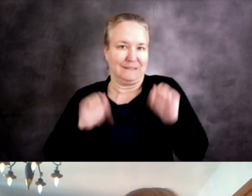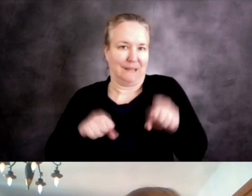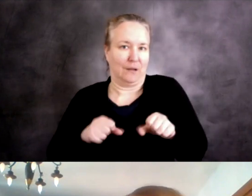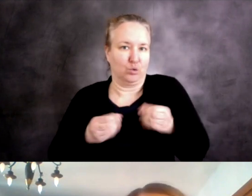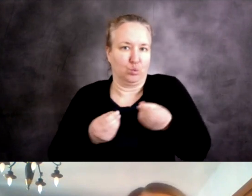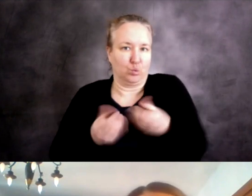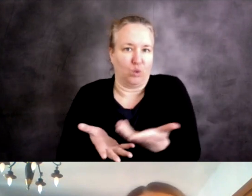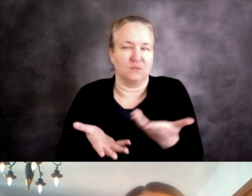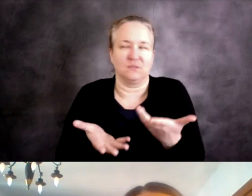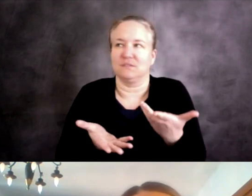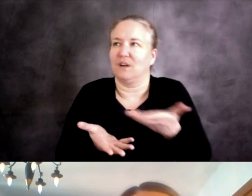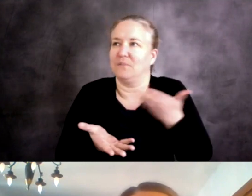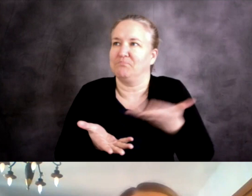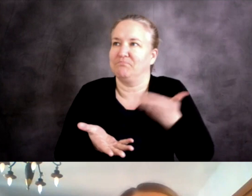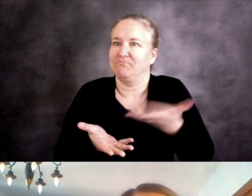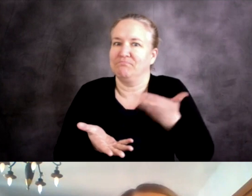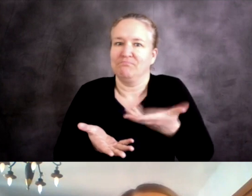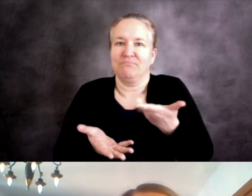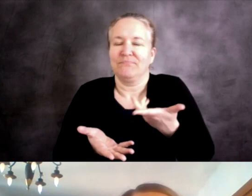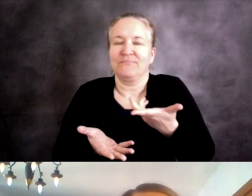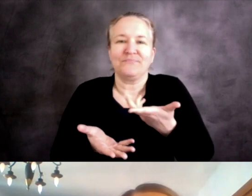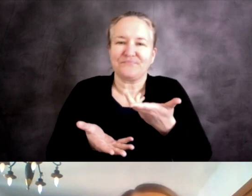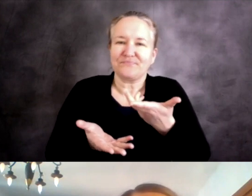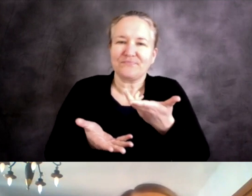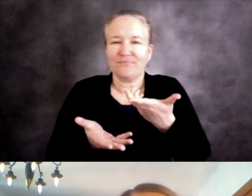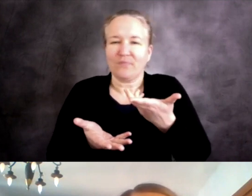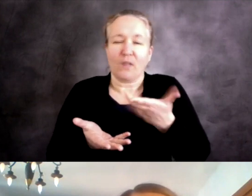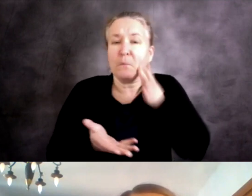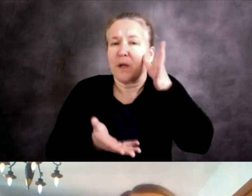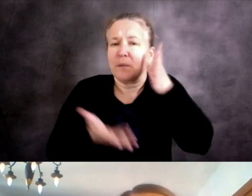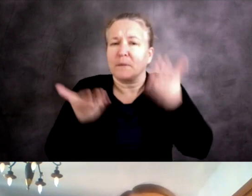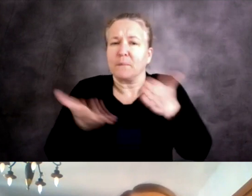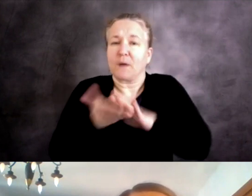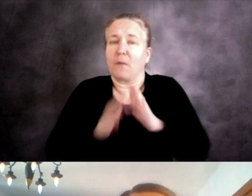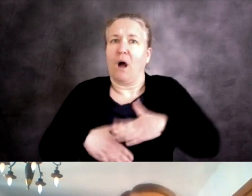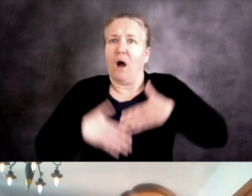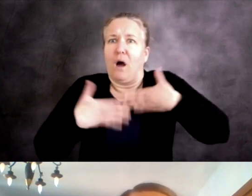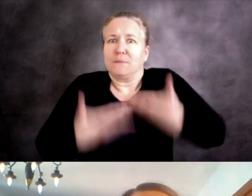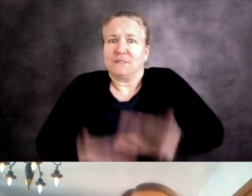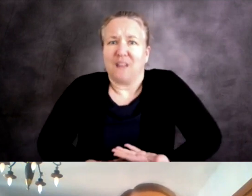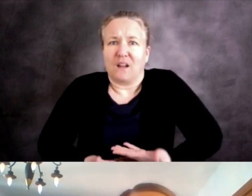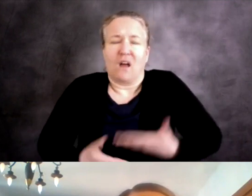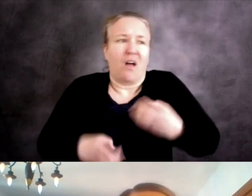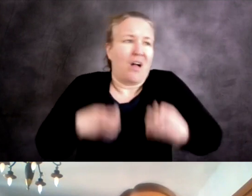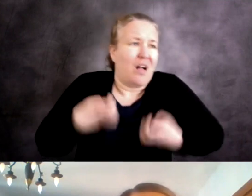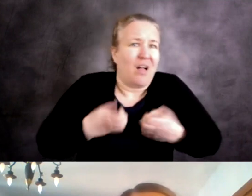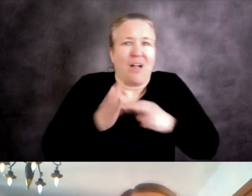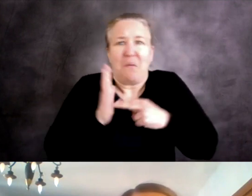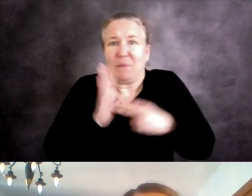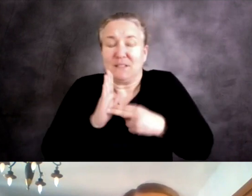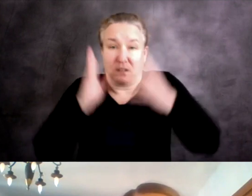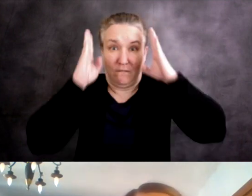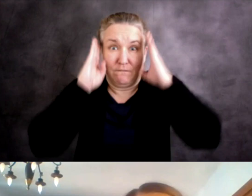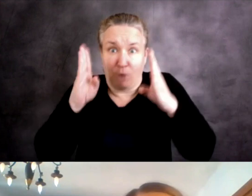You know, they can become so upset about that, then they can easily lose focus on the things,